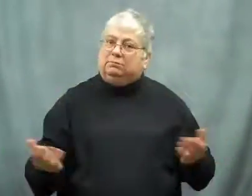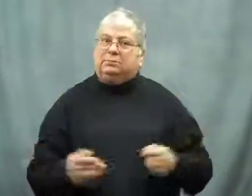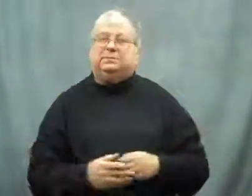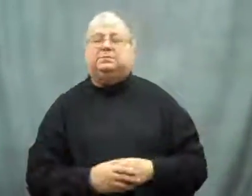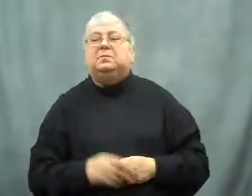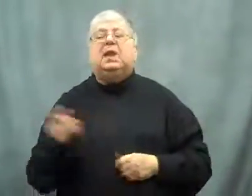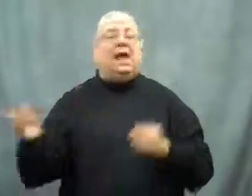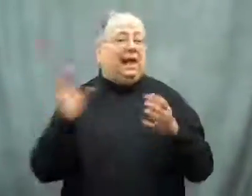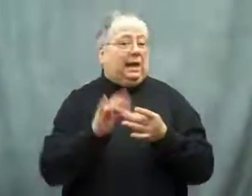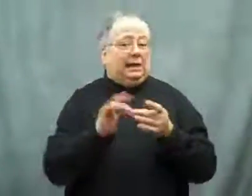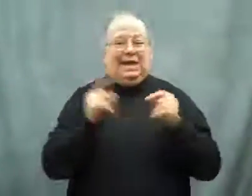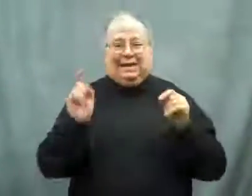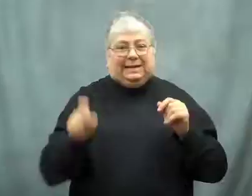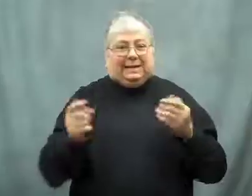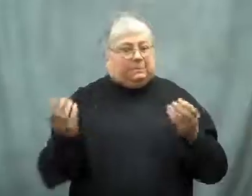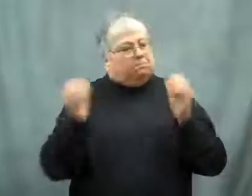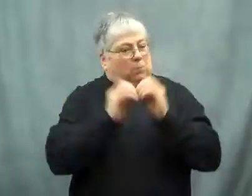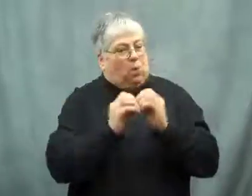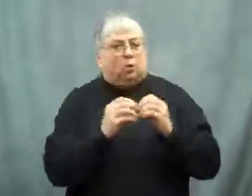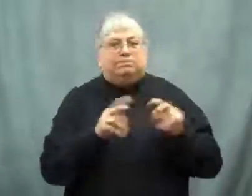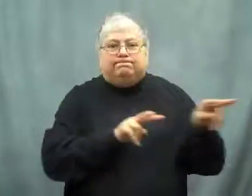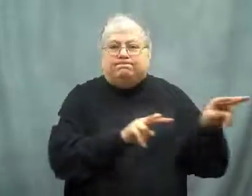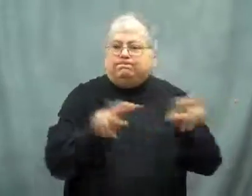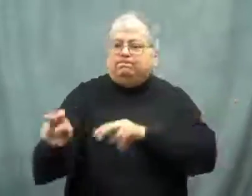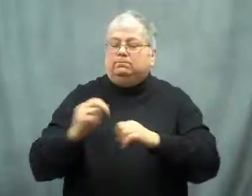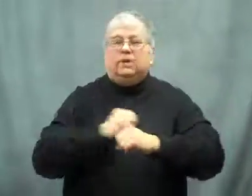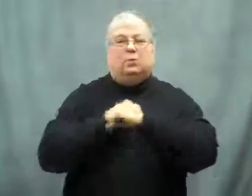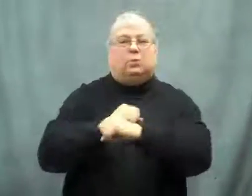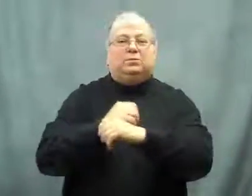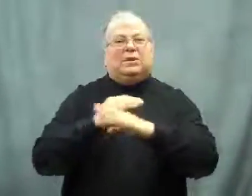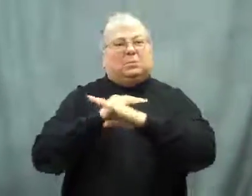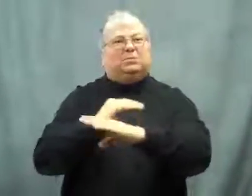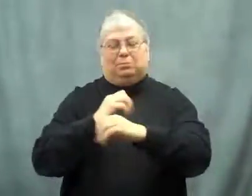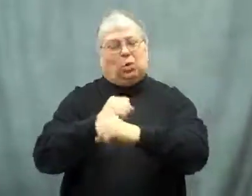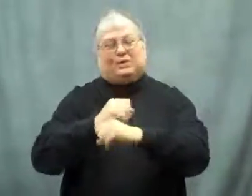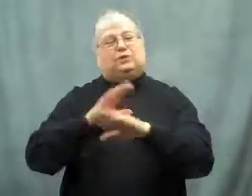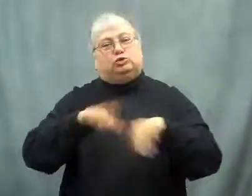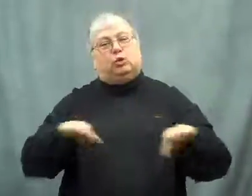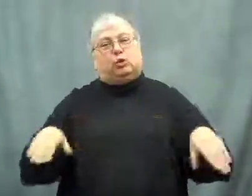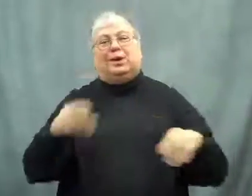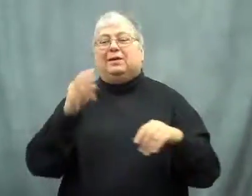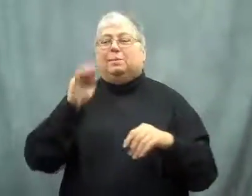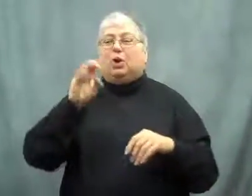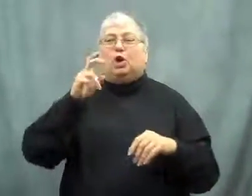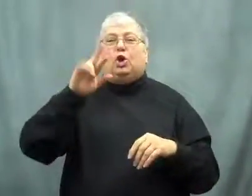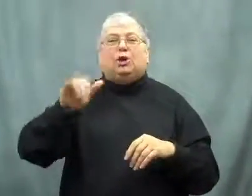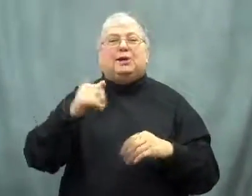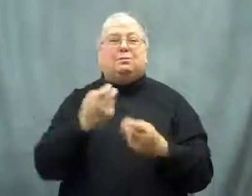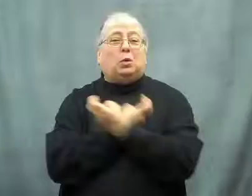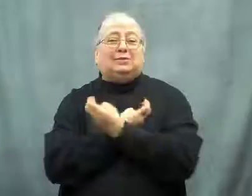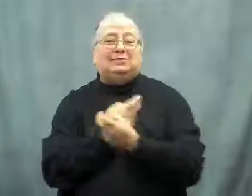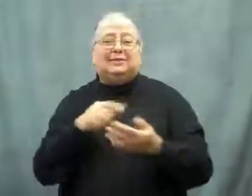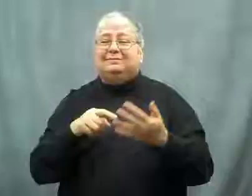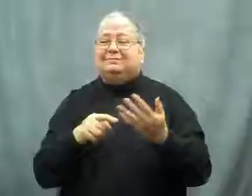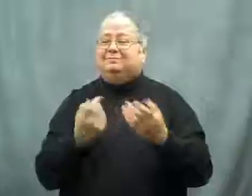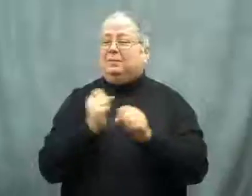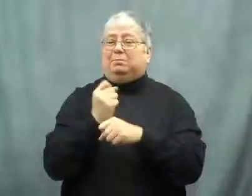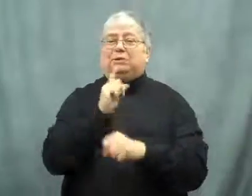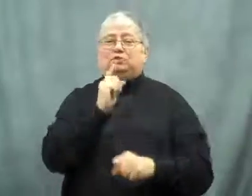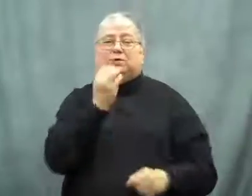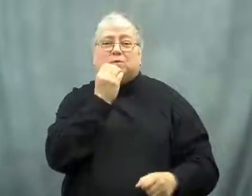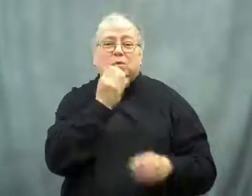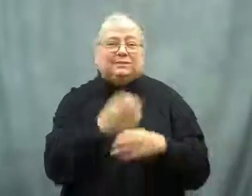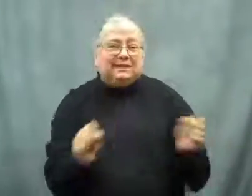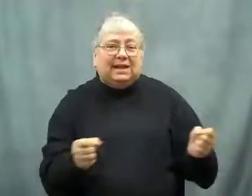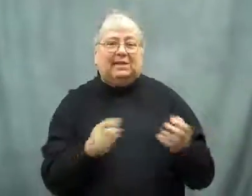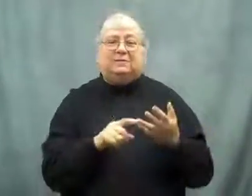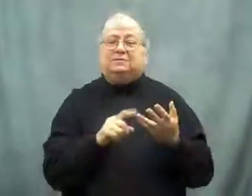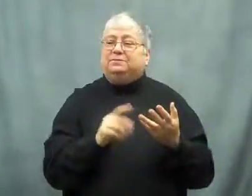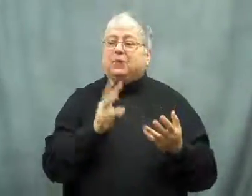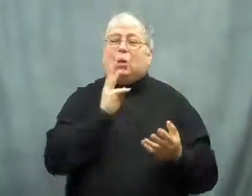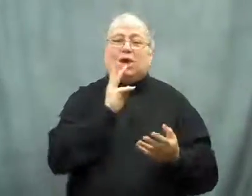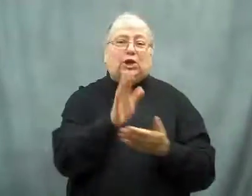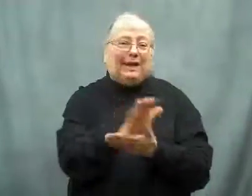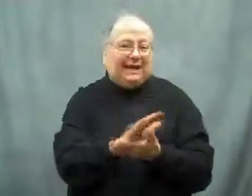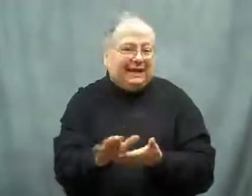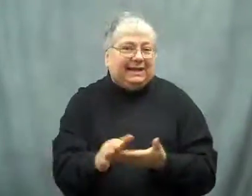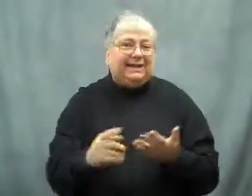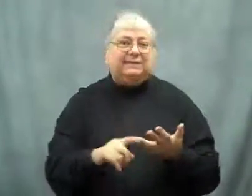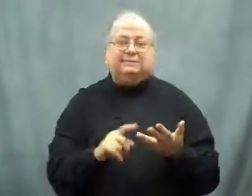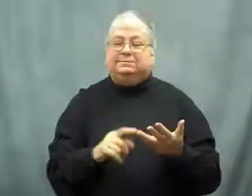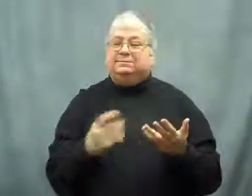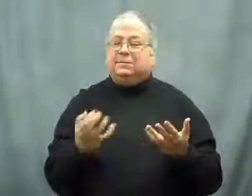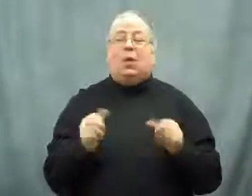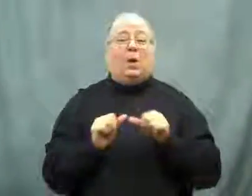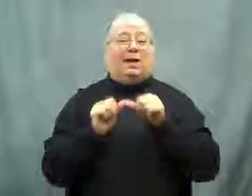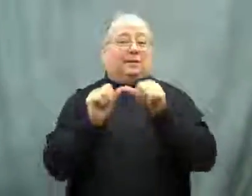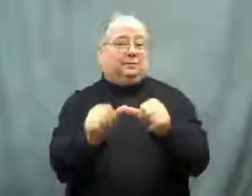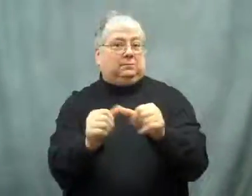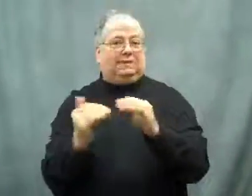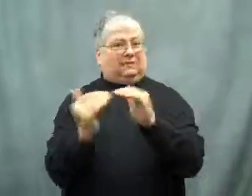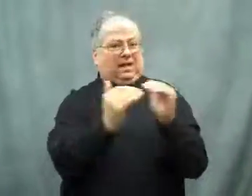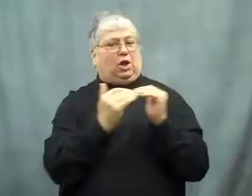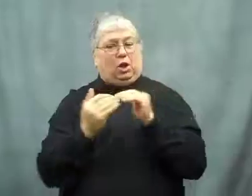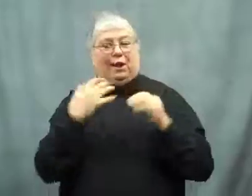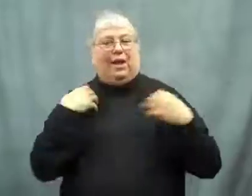More effort is needed to protect children from mercury poisoning,